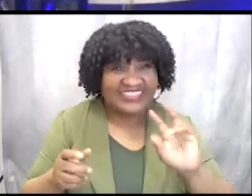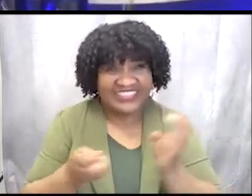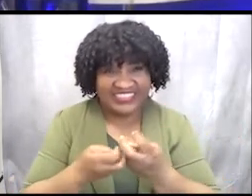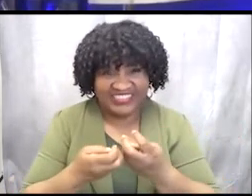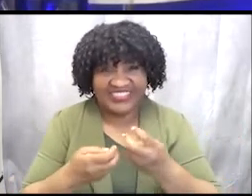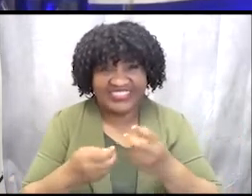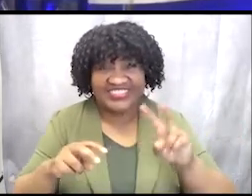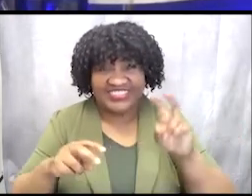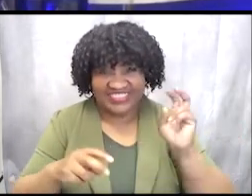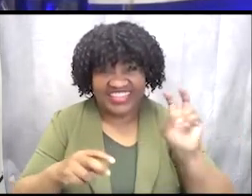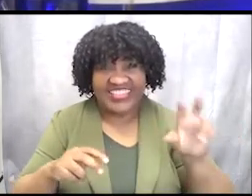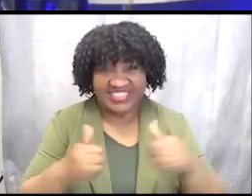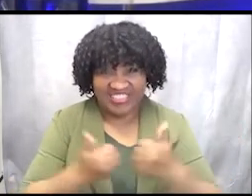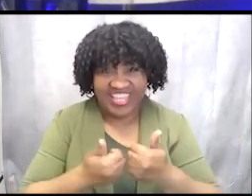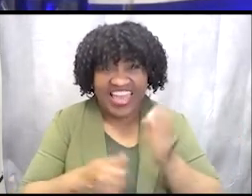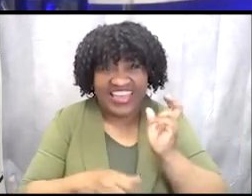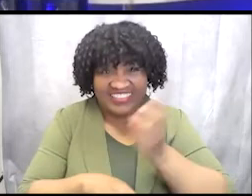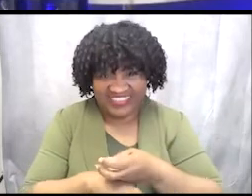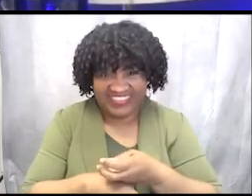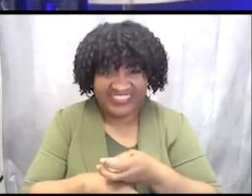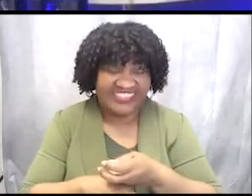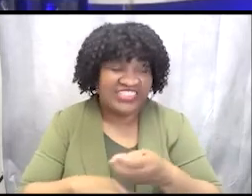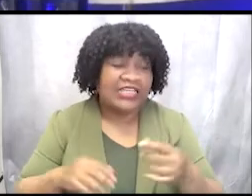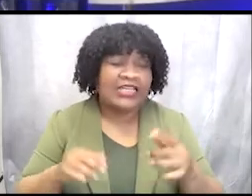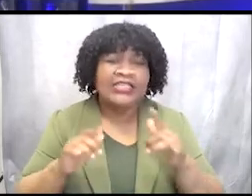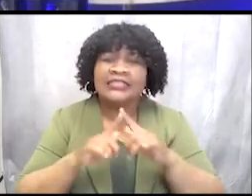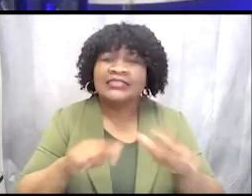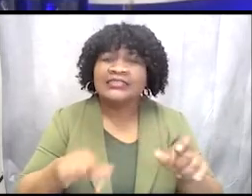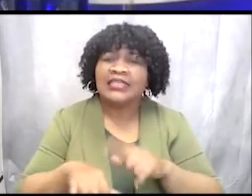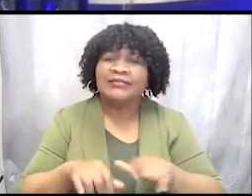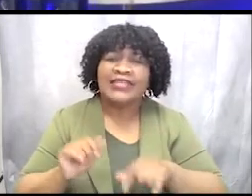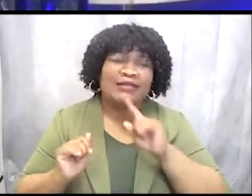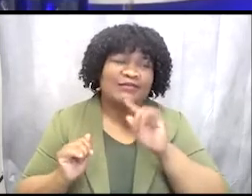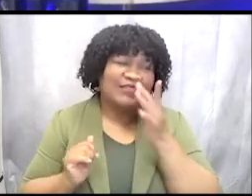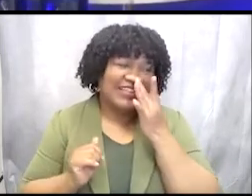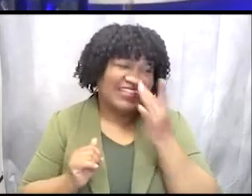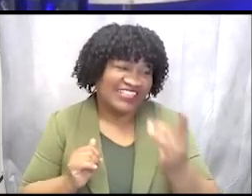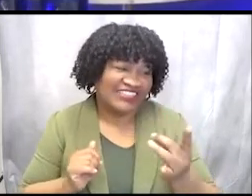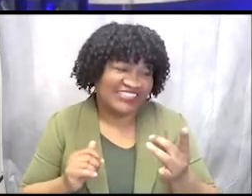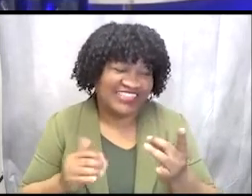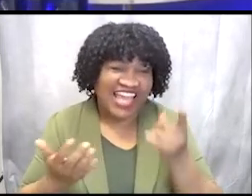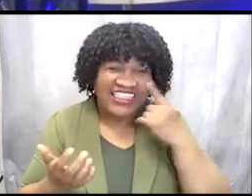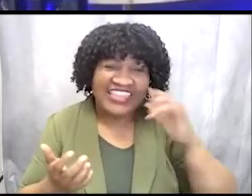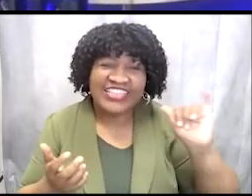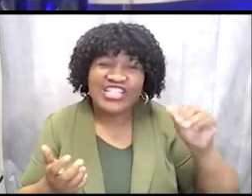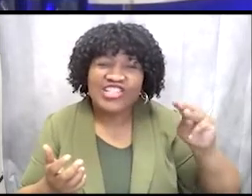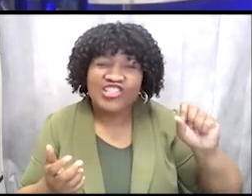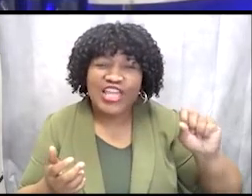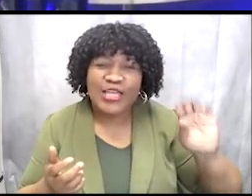But at the same time, it's interesting, I think Baldwin has a quote.